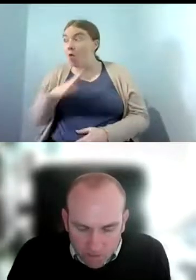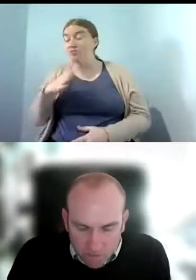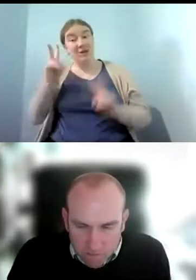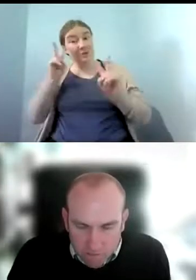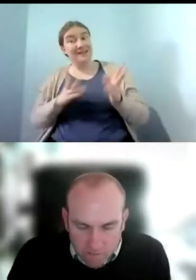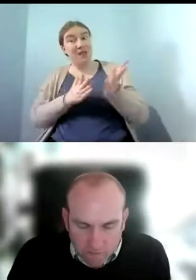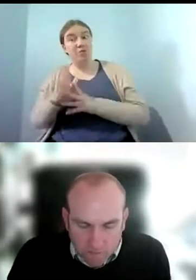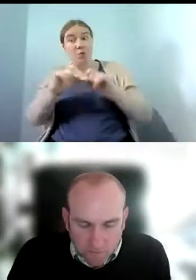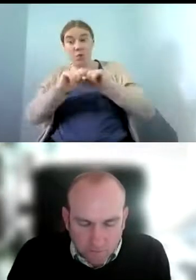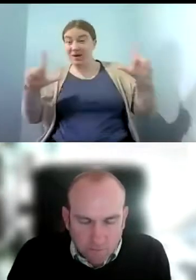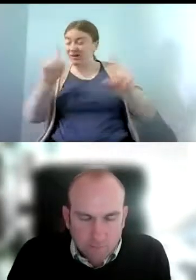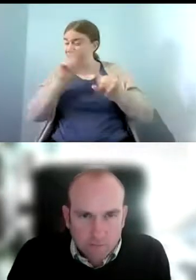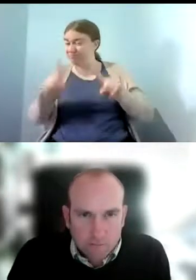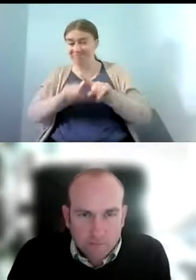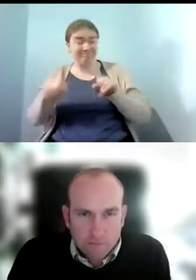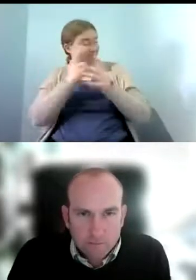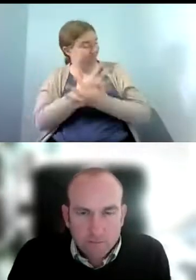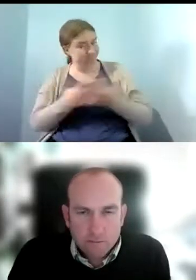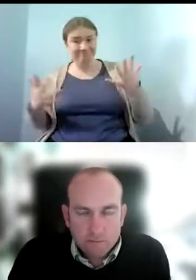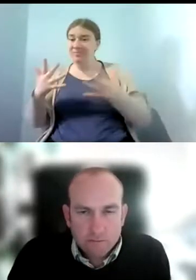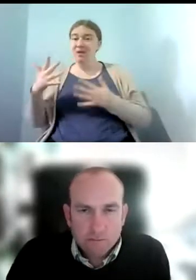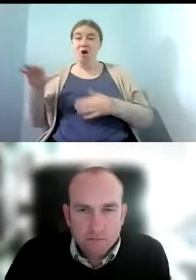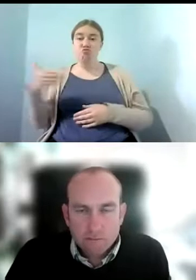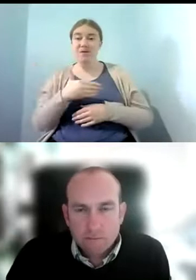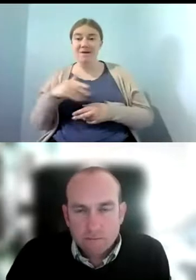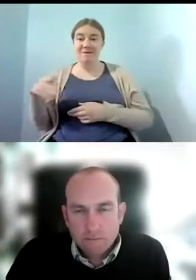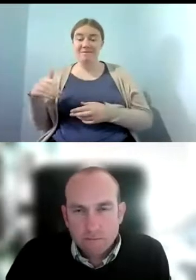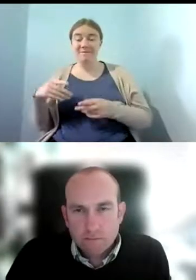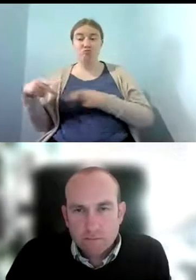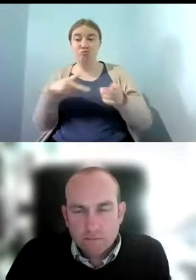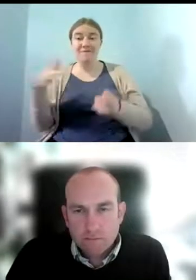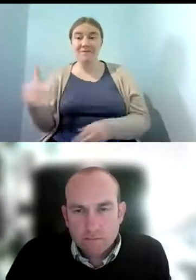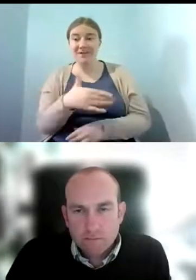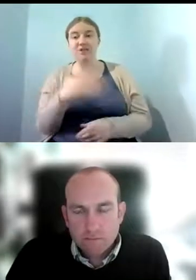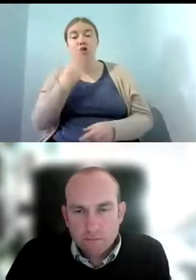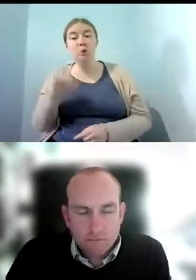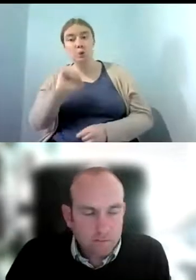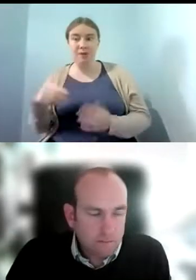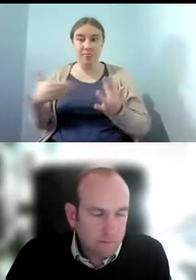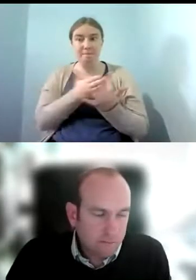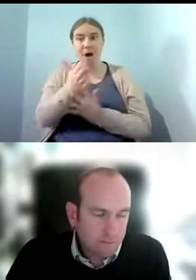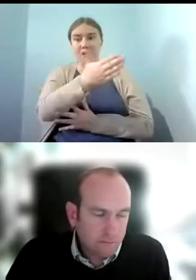all kinds of river fish um are using the pass and if fish can move more freely